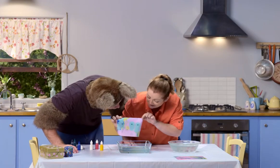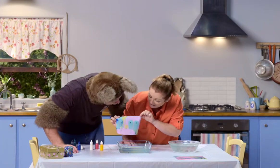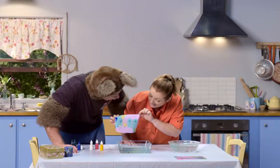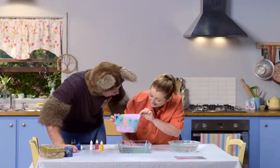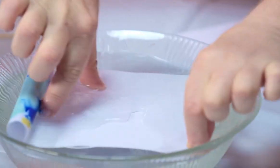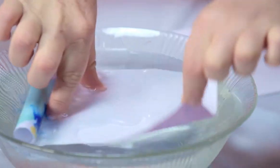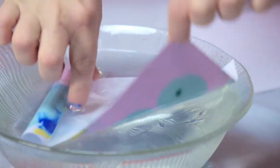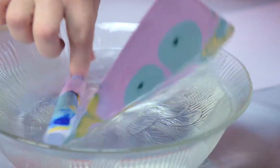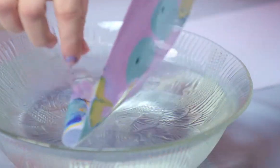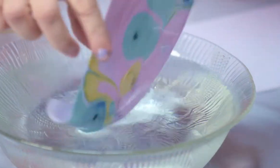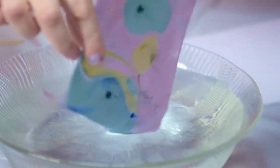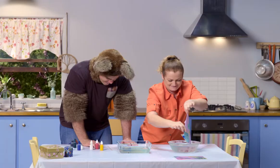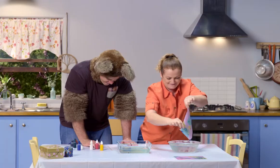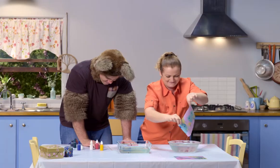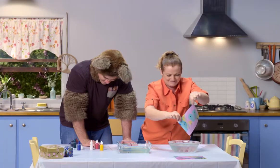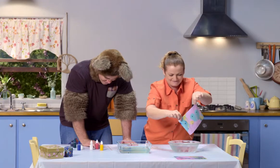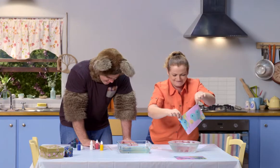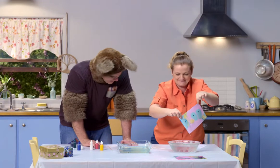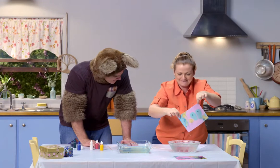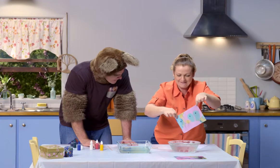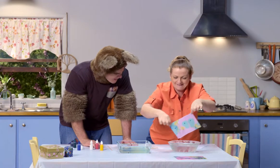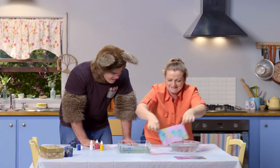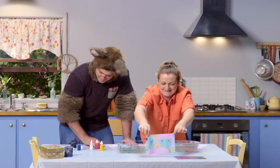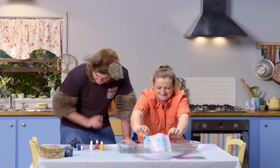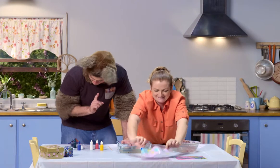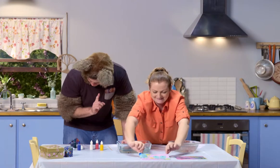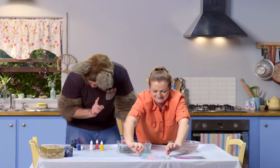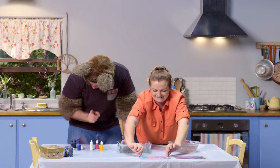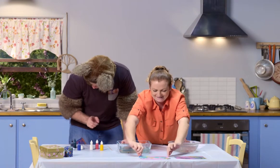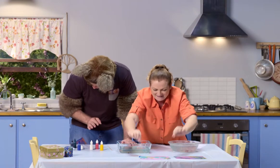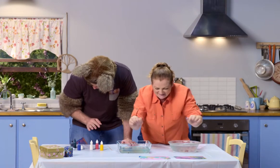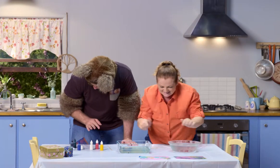Oh! Ha-ha! Hmm. Now...